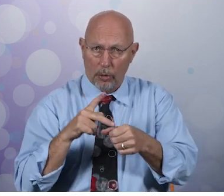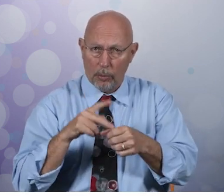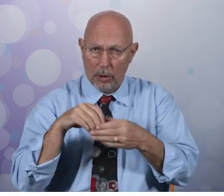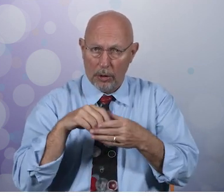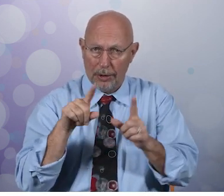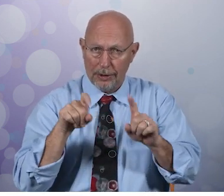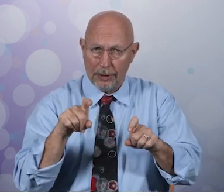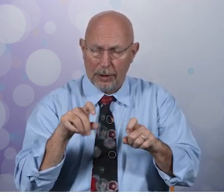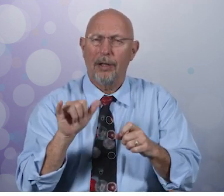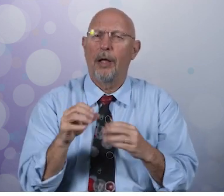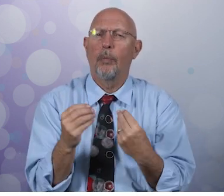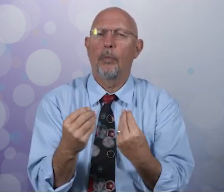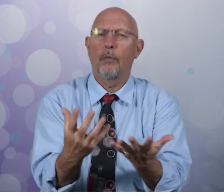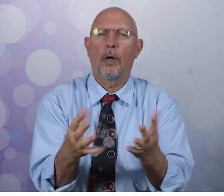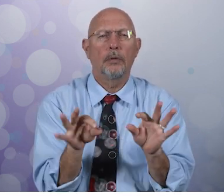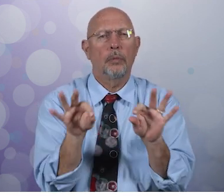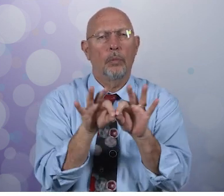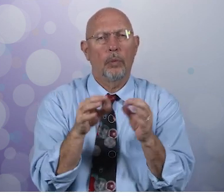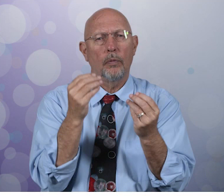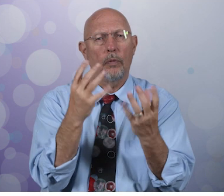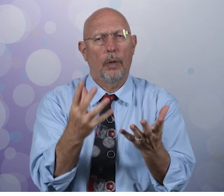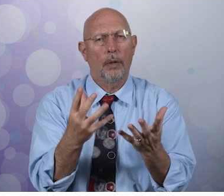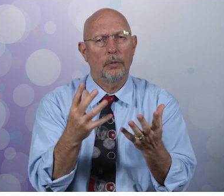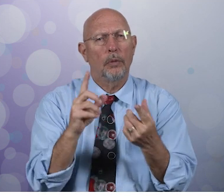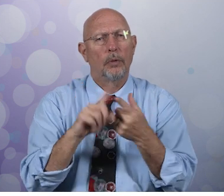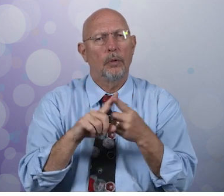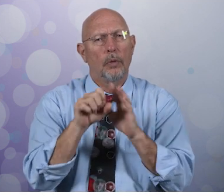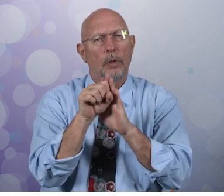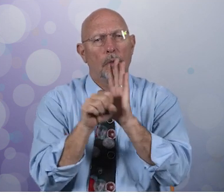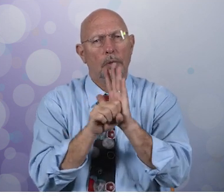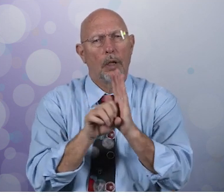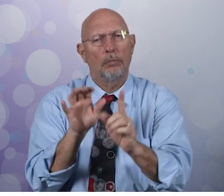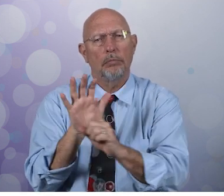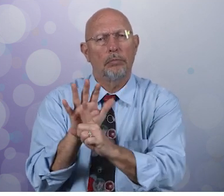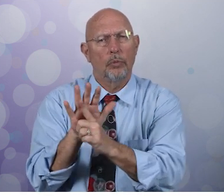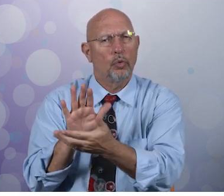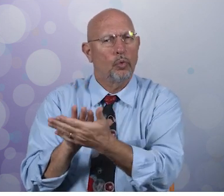it provides important information to the state, schools, and families